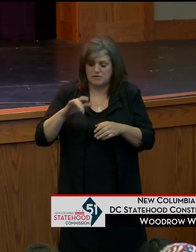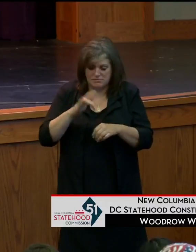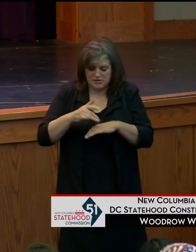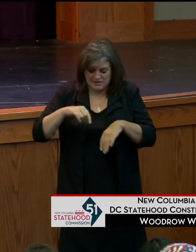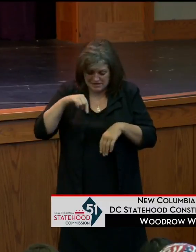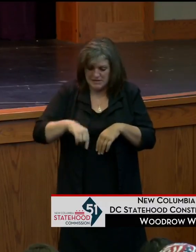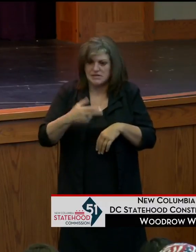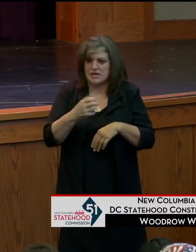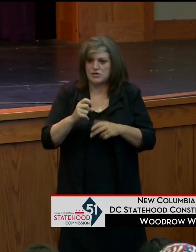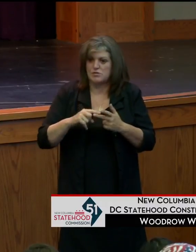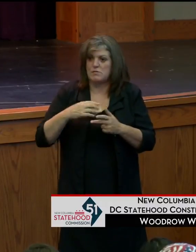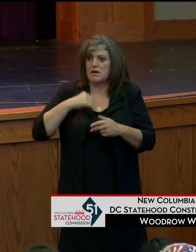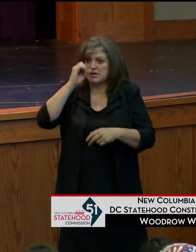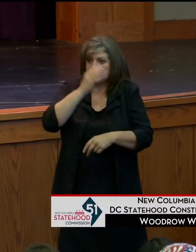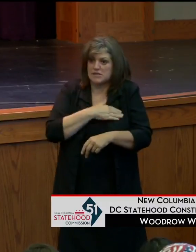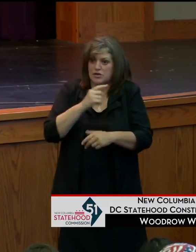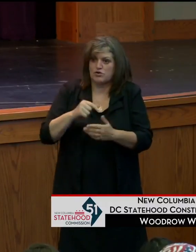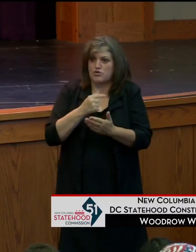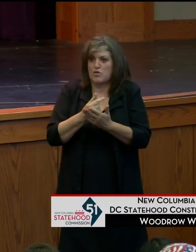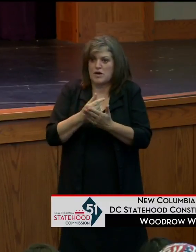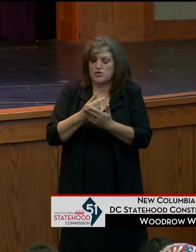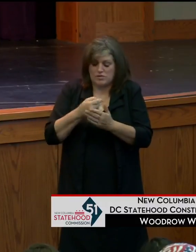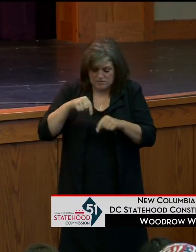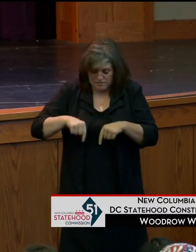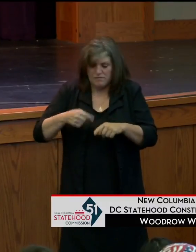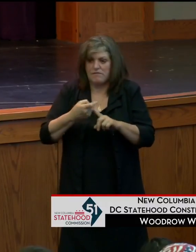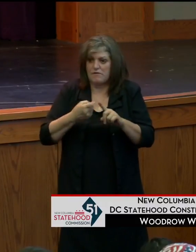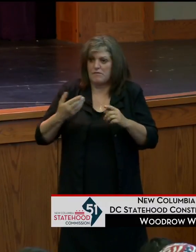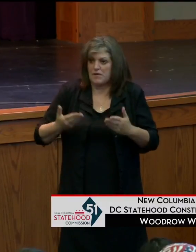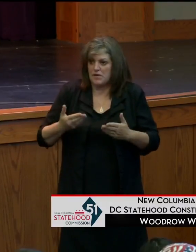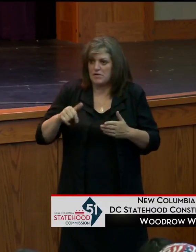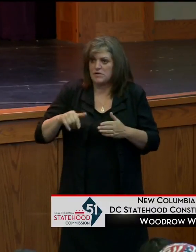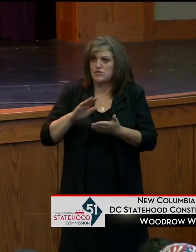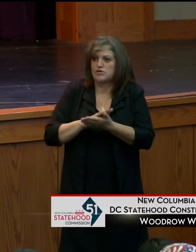AND MY SON GRADUATED FROM HERE AND THEN ALMOST IMMEDIATELY